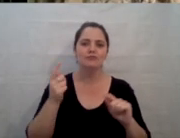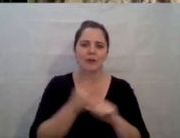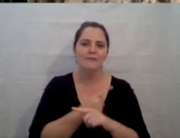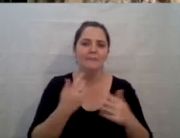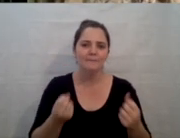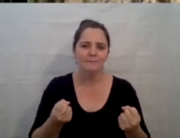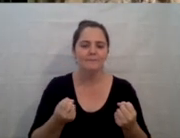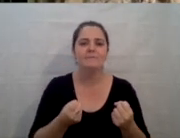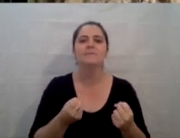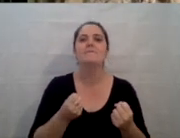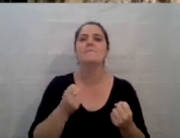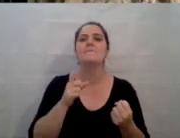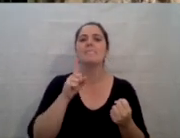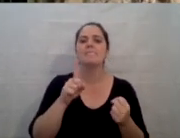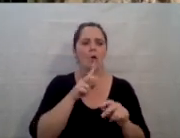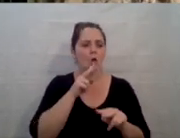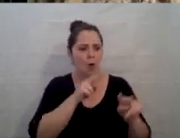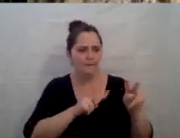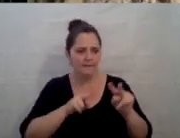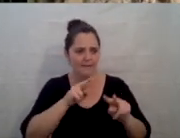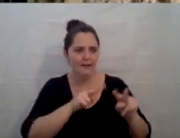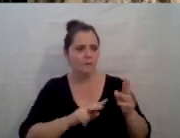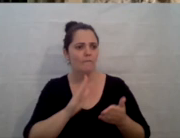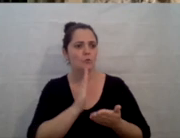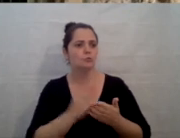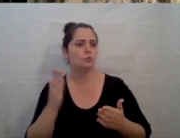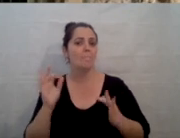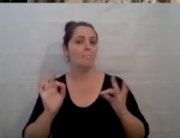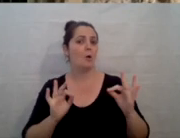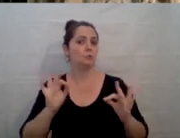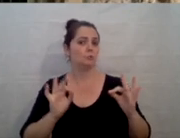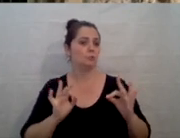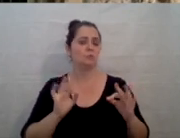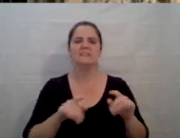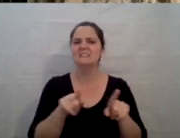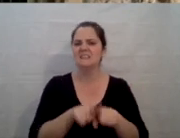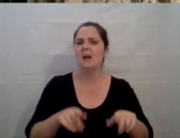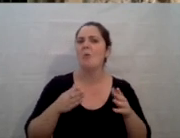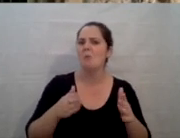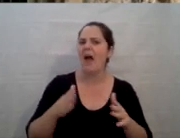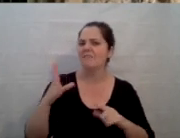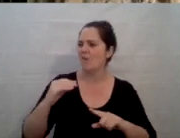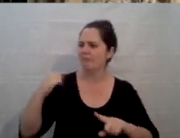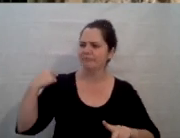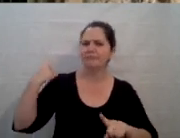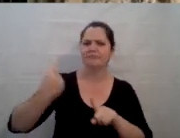observational drawing, of the posing model in the studio, hasn't changed that much. So I'm going to introduce you into some very very basic